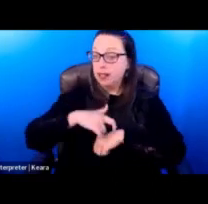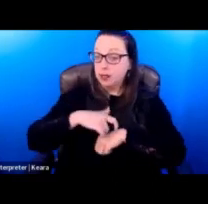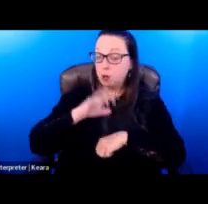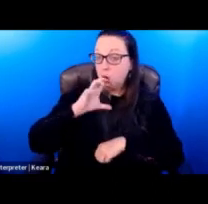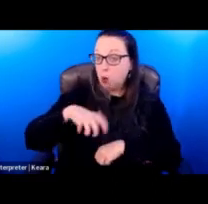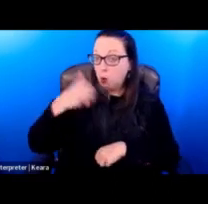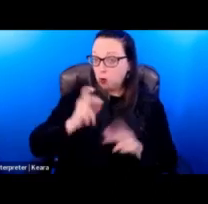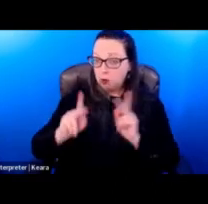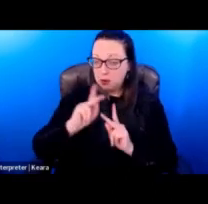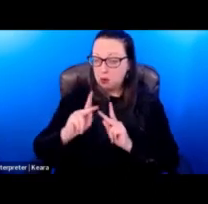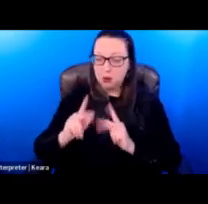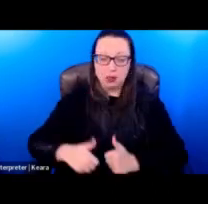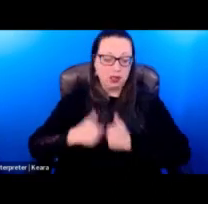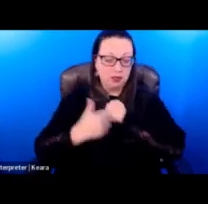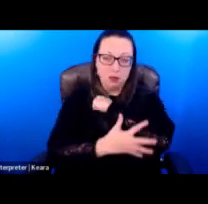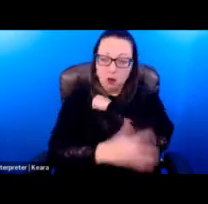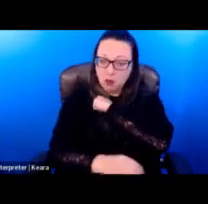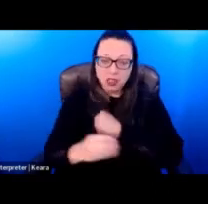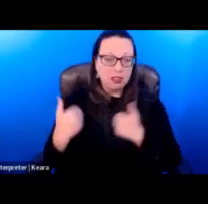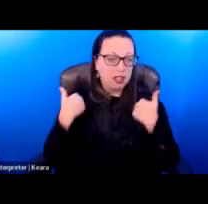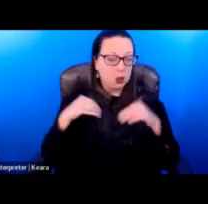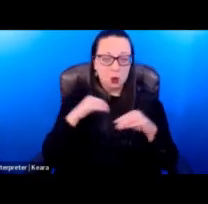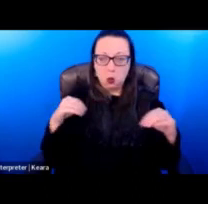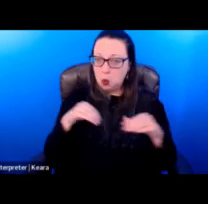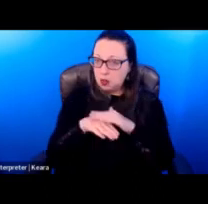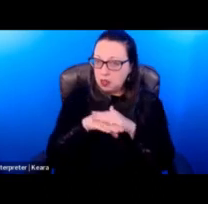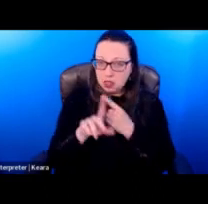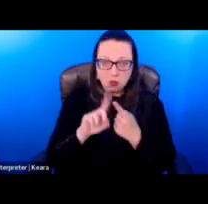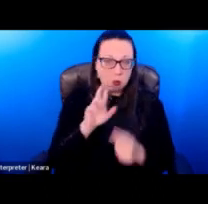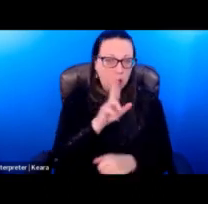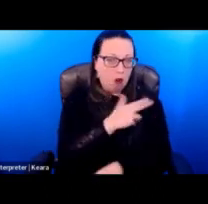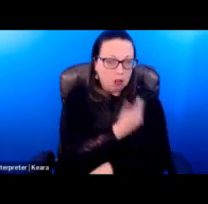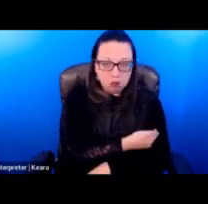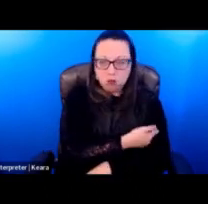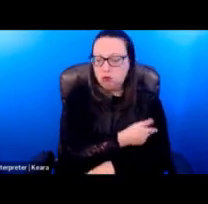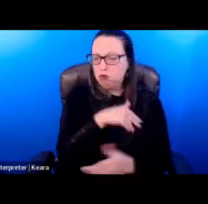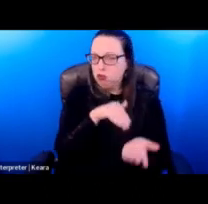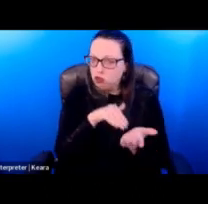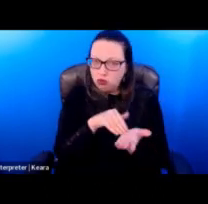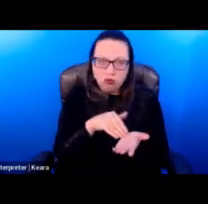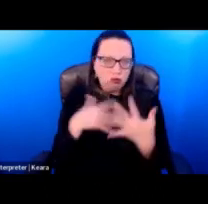poverty, they didn't have access to hospitals or physicians or health care. And so he created